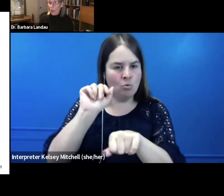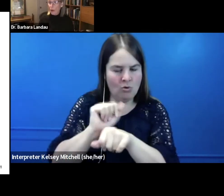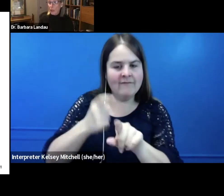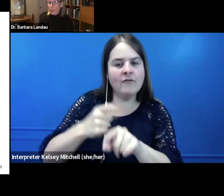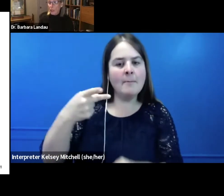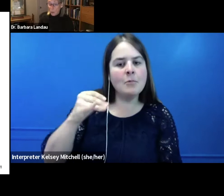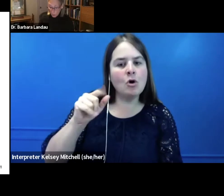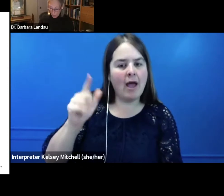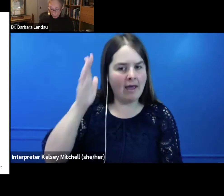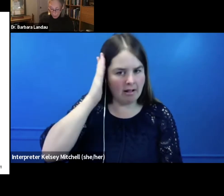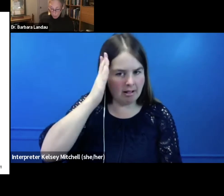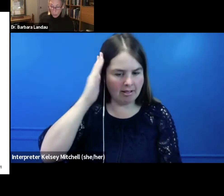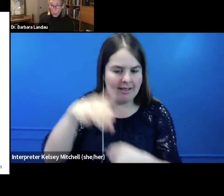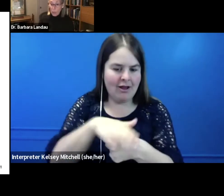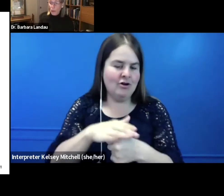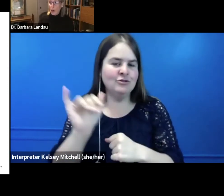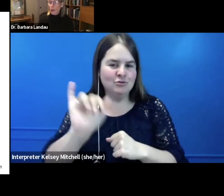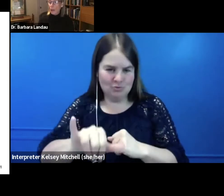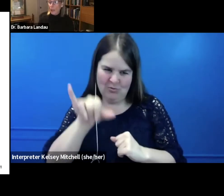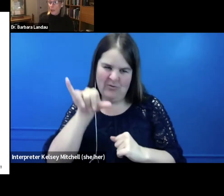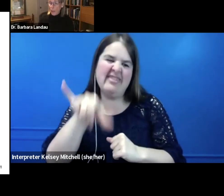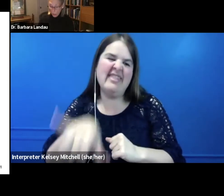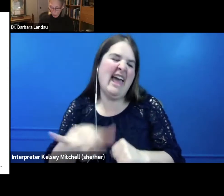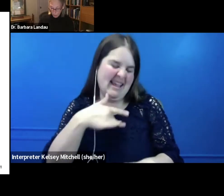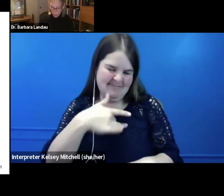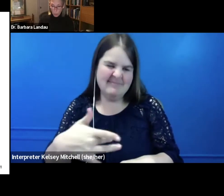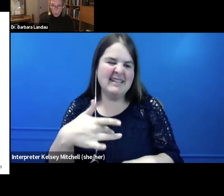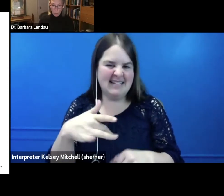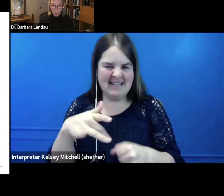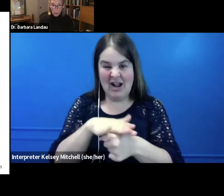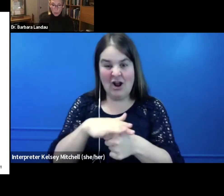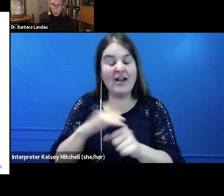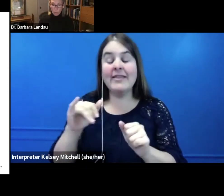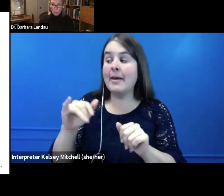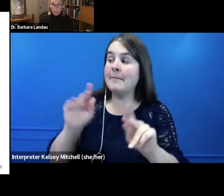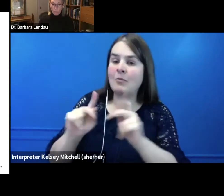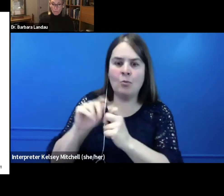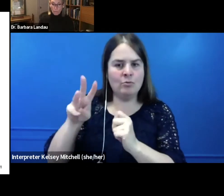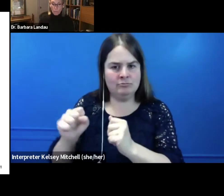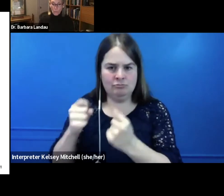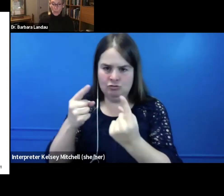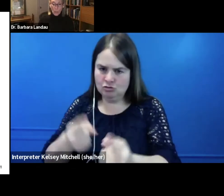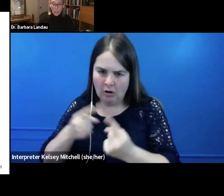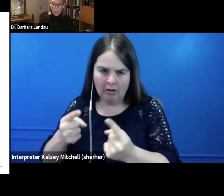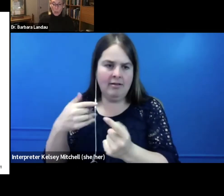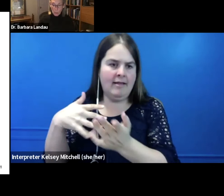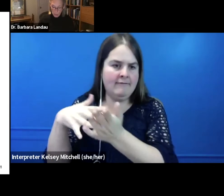areas that seems to be structurally impaired in people with williams syndrome